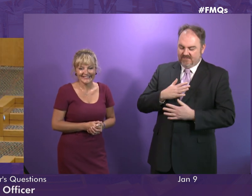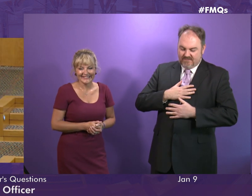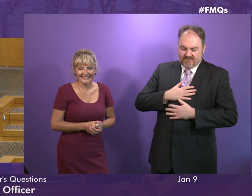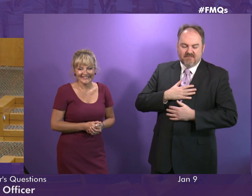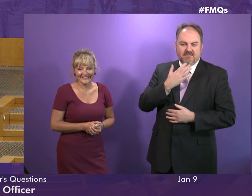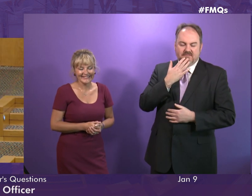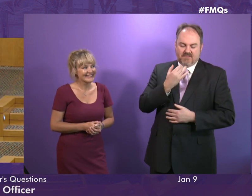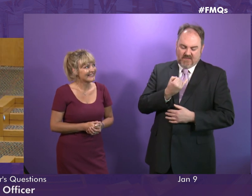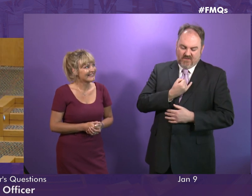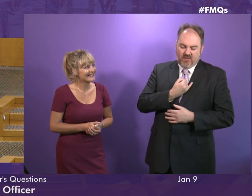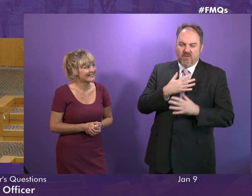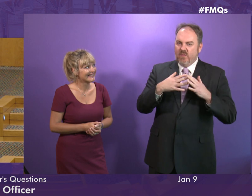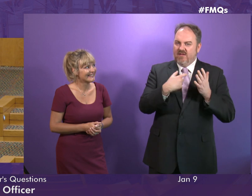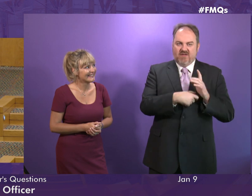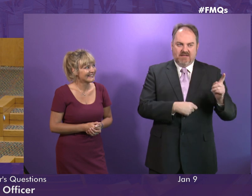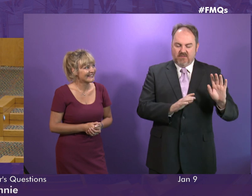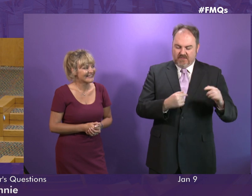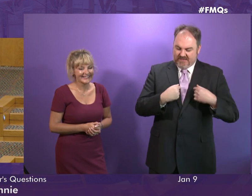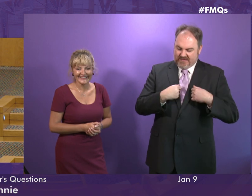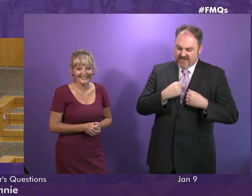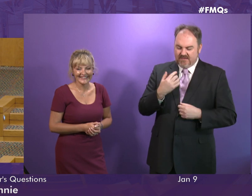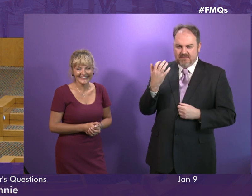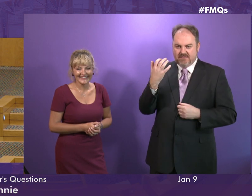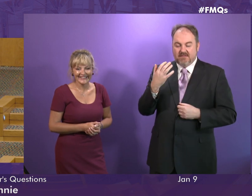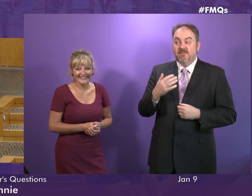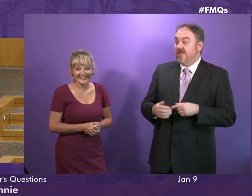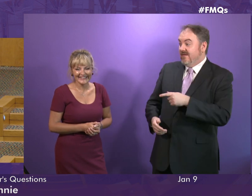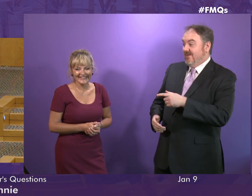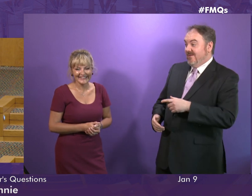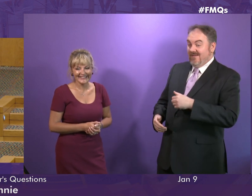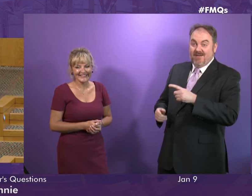not Mr Rennie’s. Willie Rennie: The SNP does not want to hear the question,